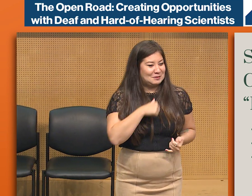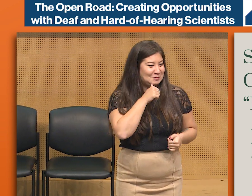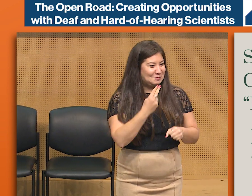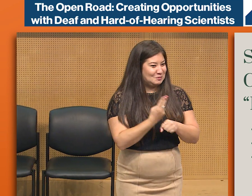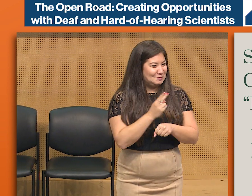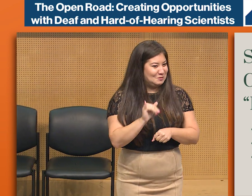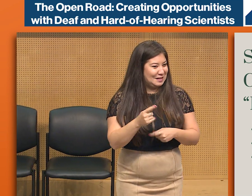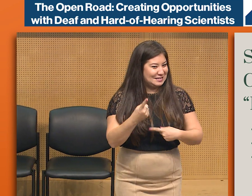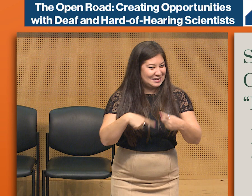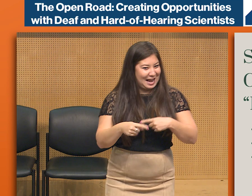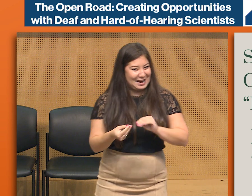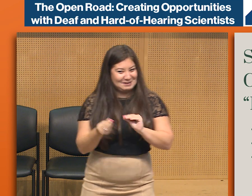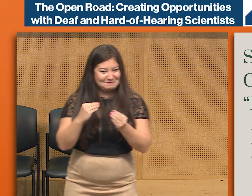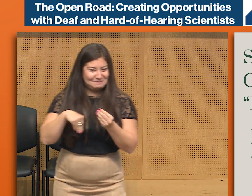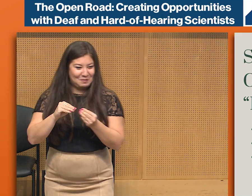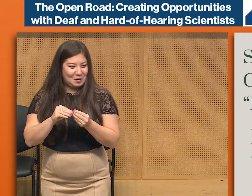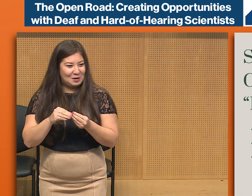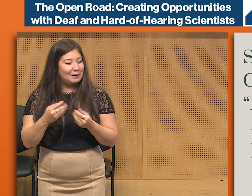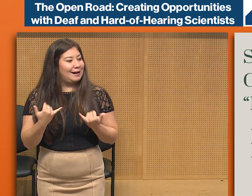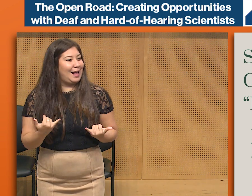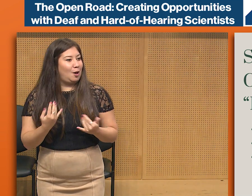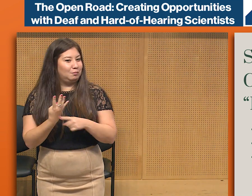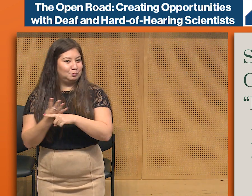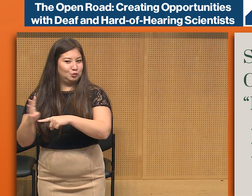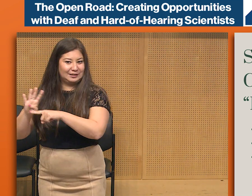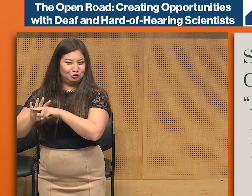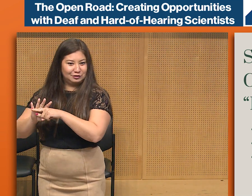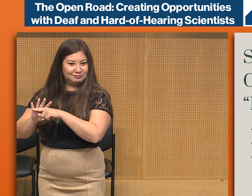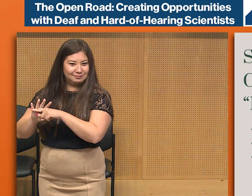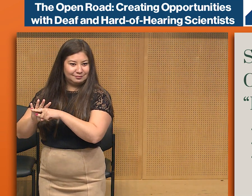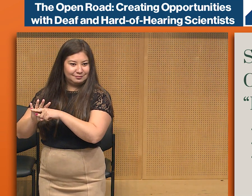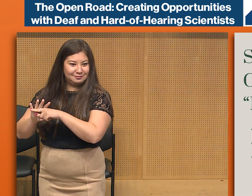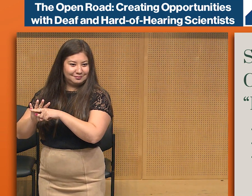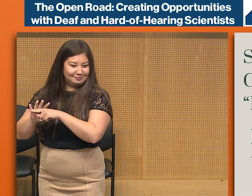and now we don't use that anymore. This is the sign we use.